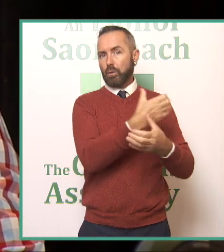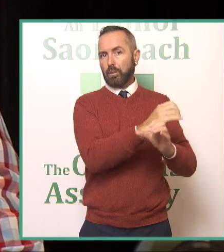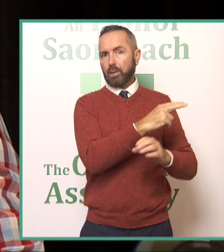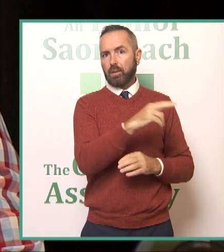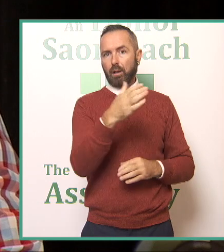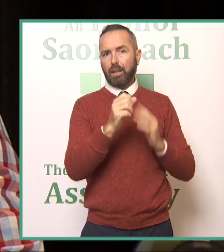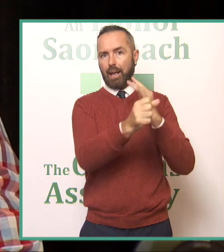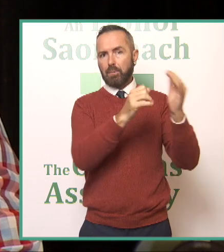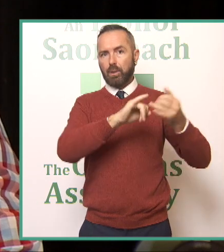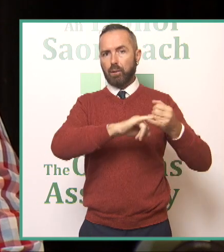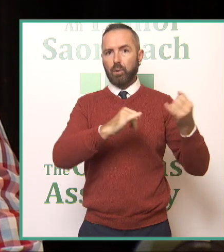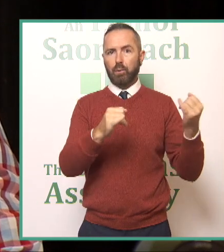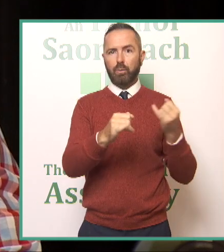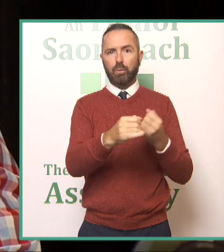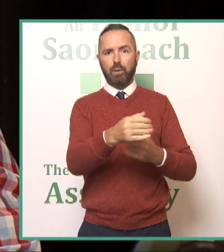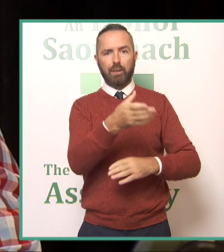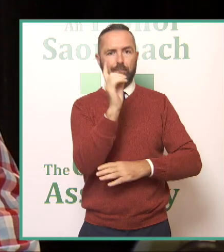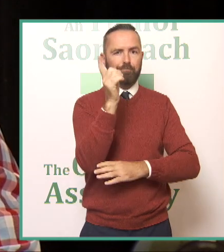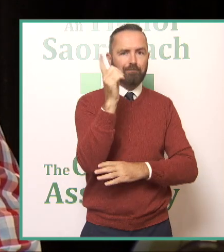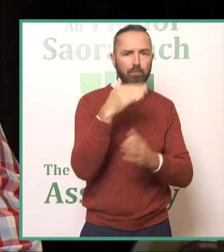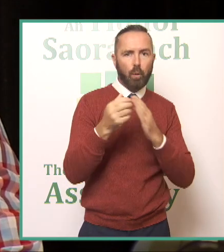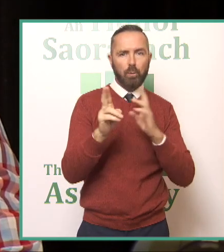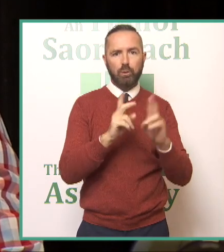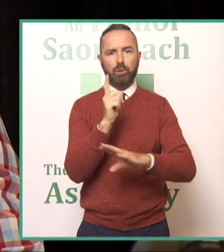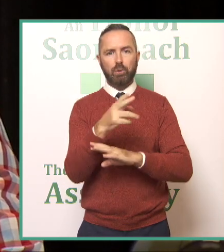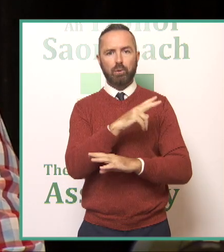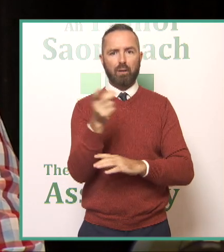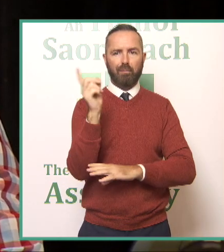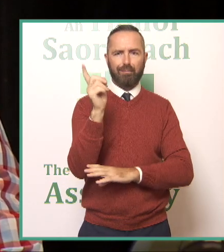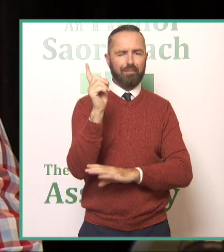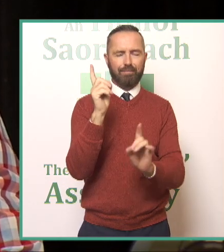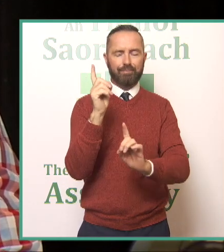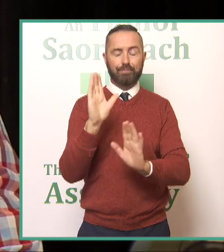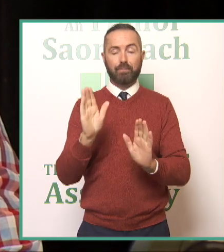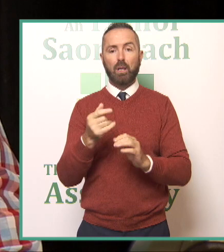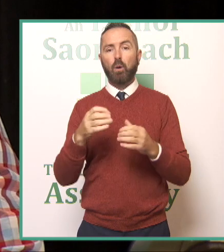Experts with Chinese use telling us what what we should do. It's other people who have who have dragged rapid